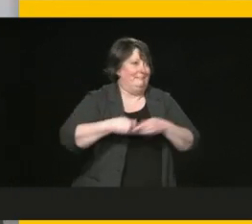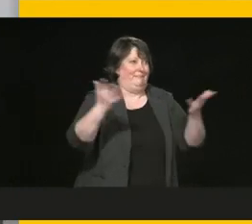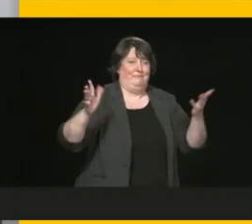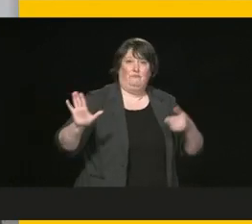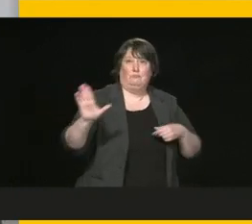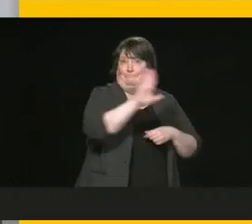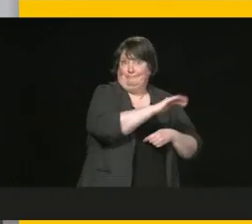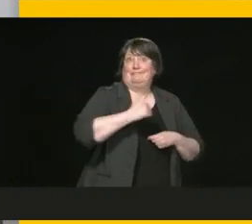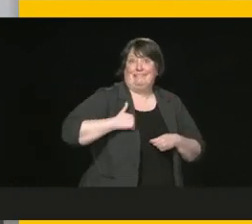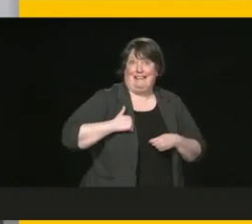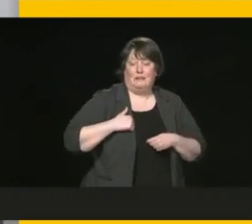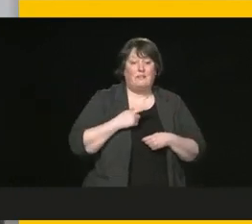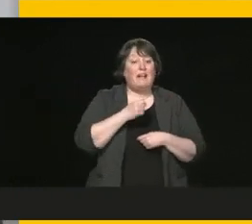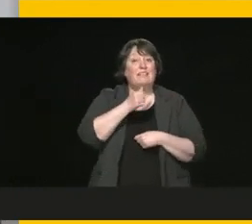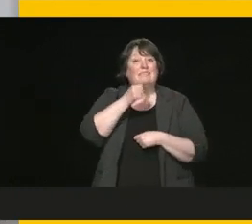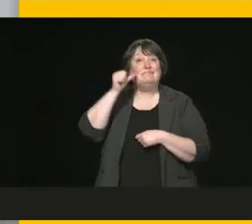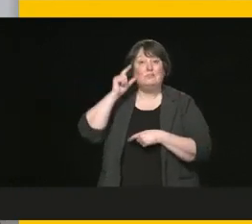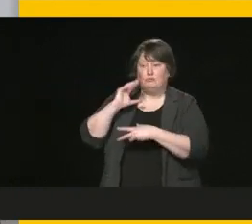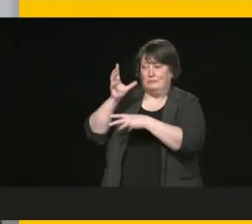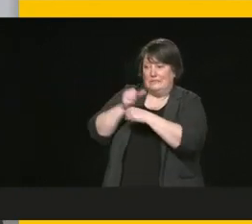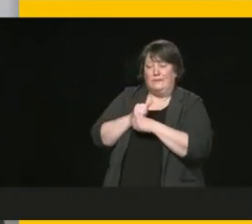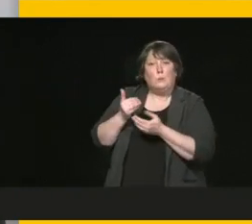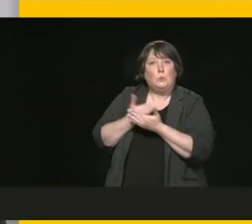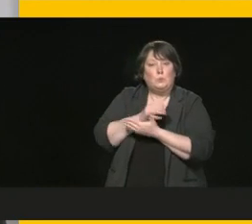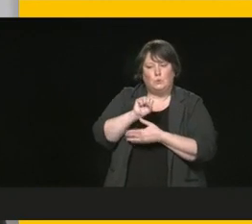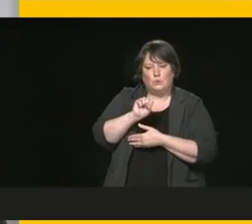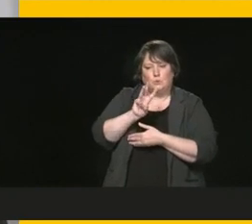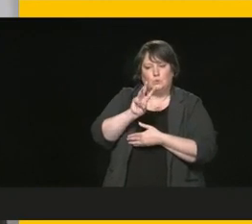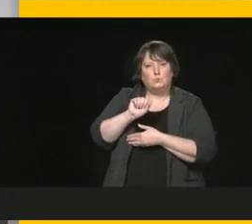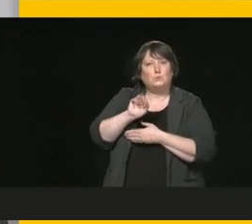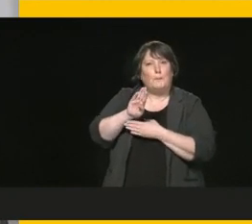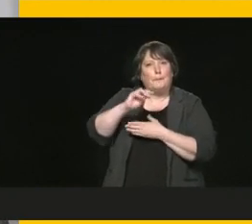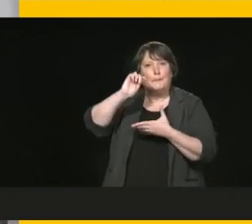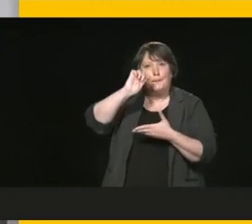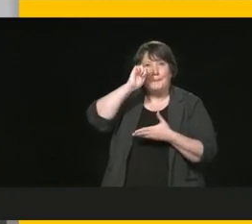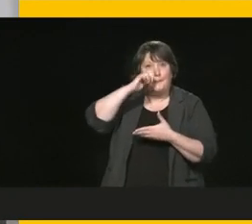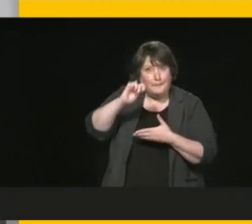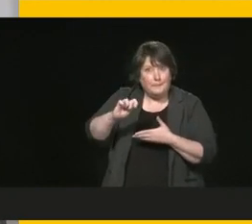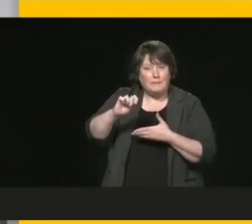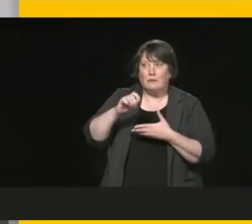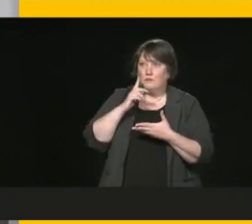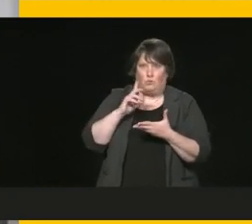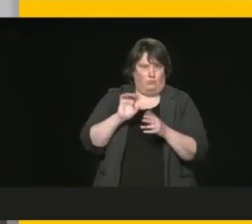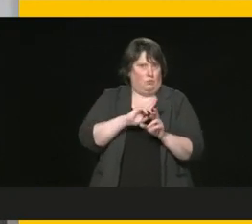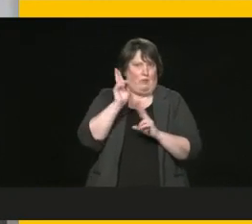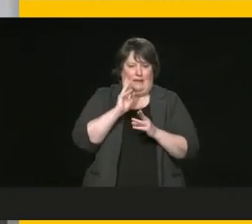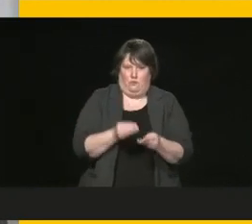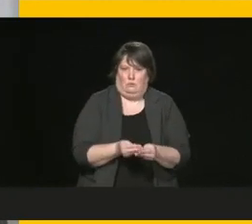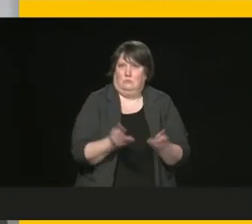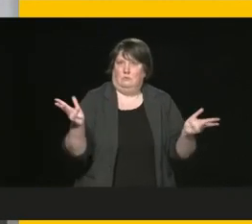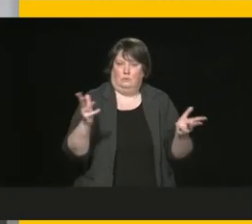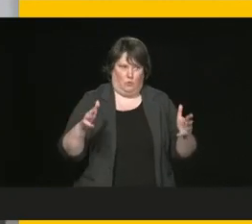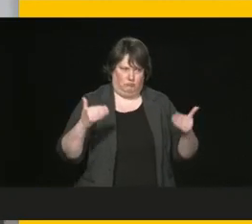AND IN THE LAST FEW DAYS, WE RECEIVED A NEW BATCH OF SWABS